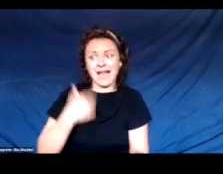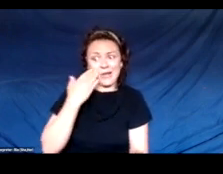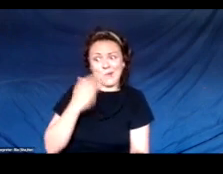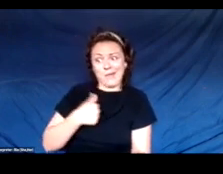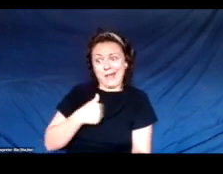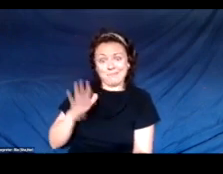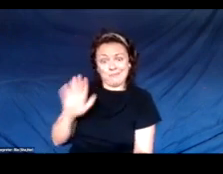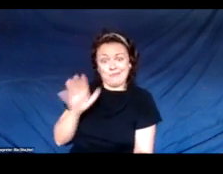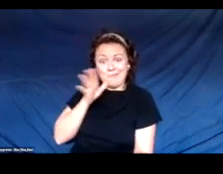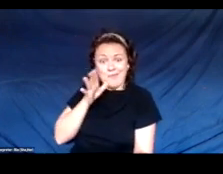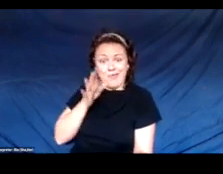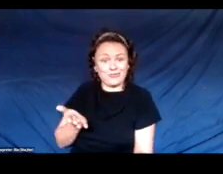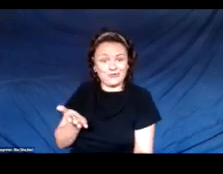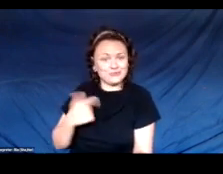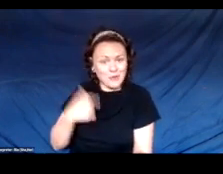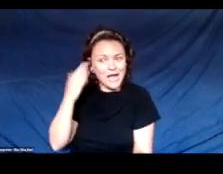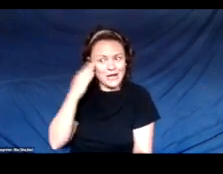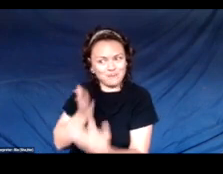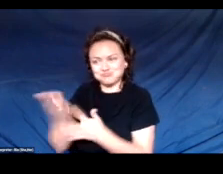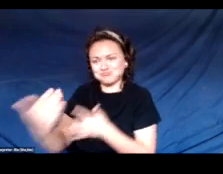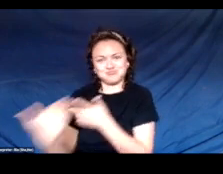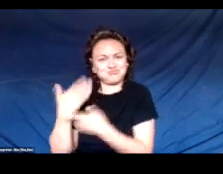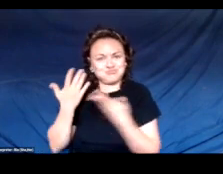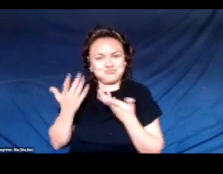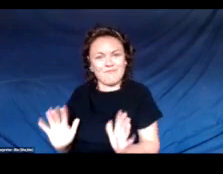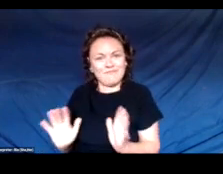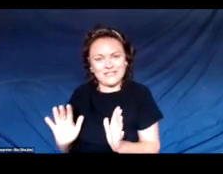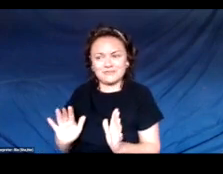Then like she doesn't look like she's suffering.